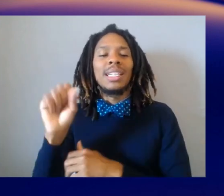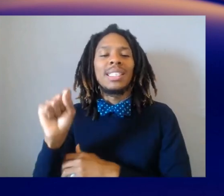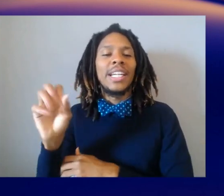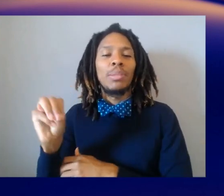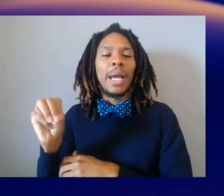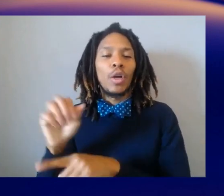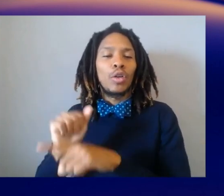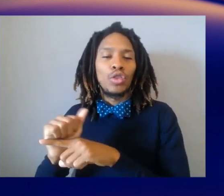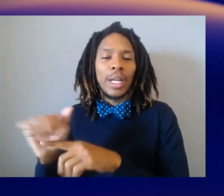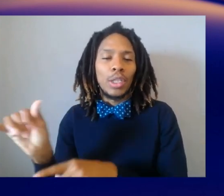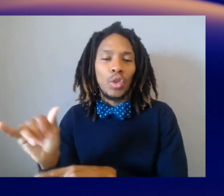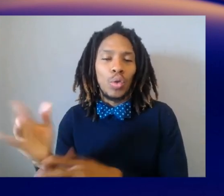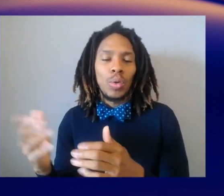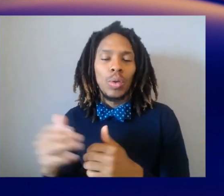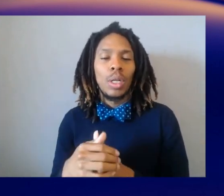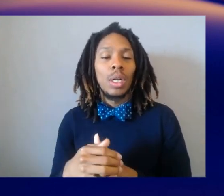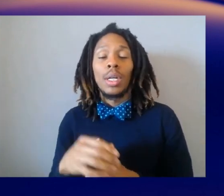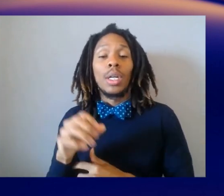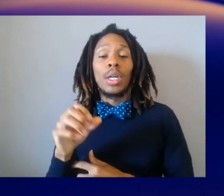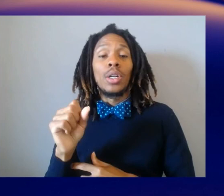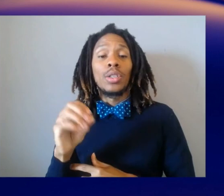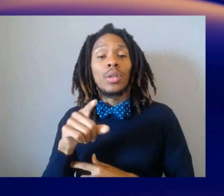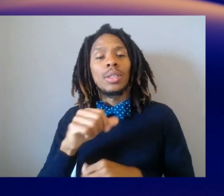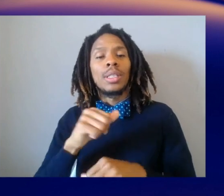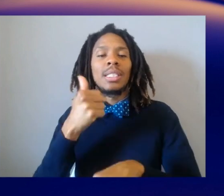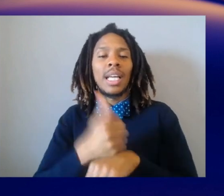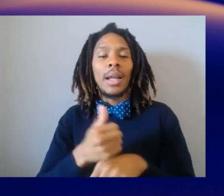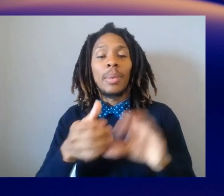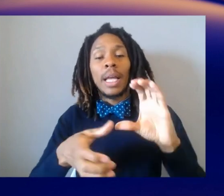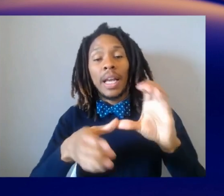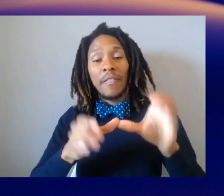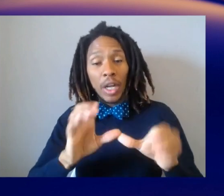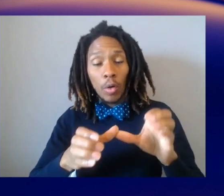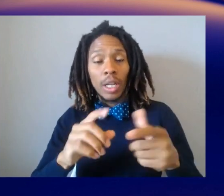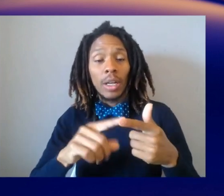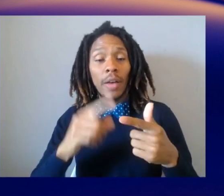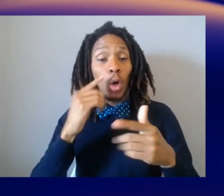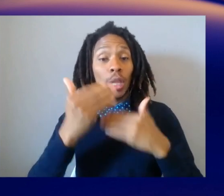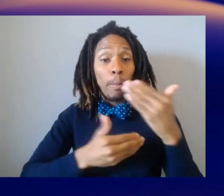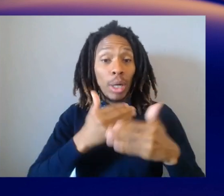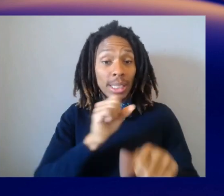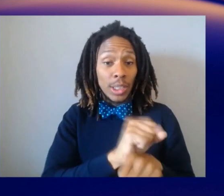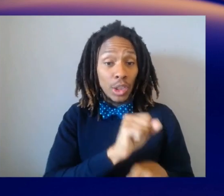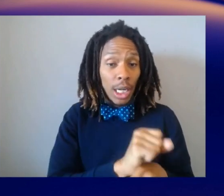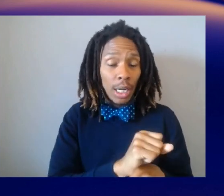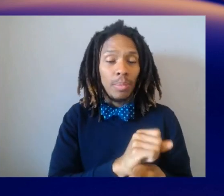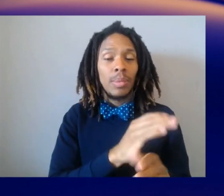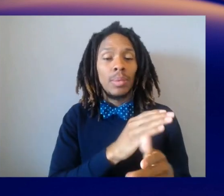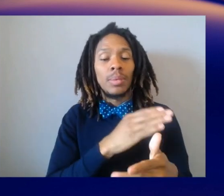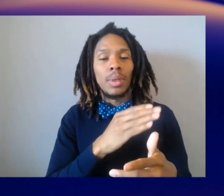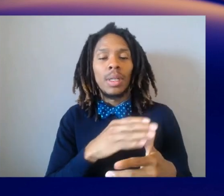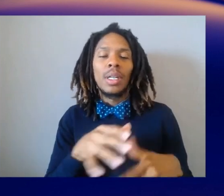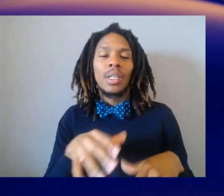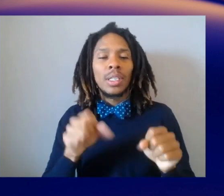So this is essentially setting up the configuration for the processing job. So it takes all the same things on input.